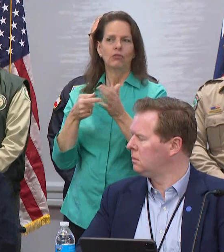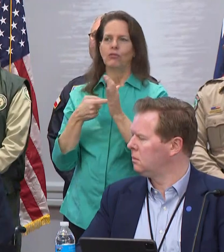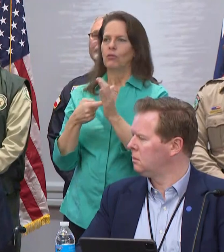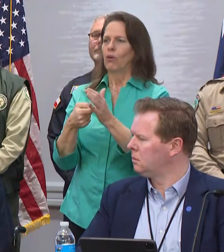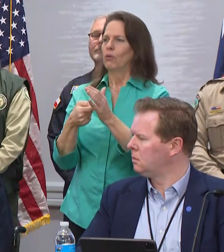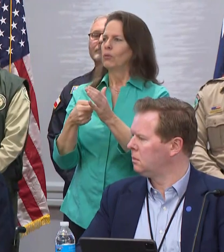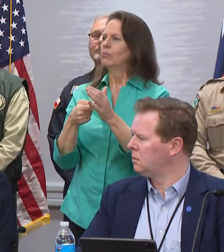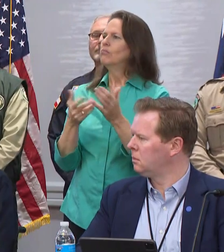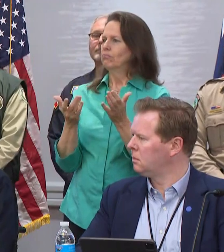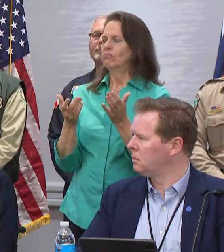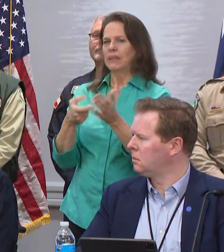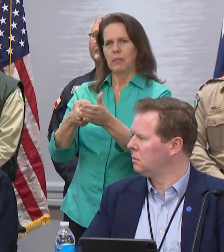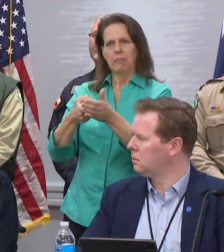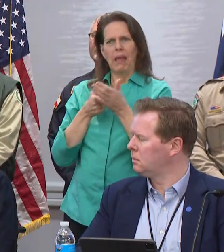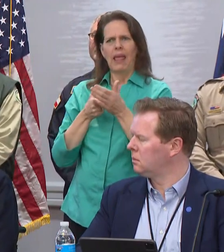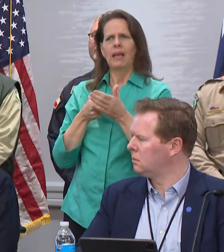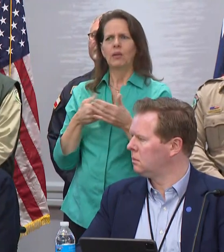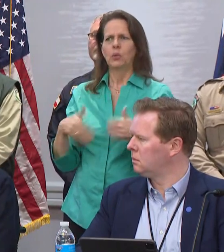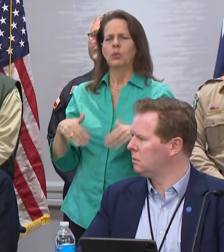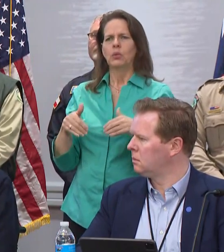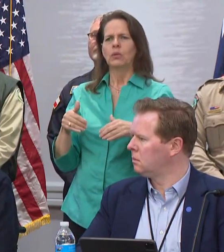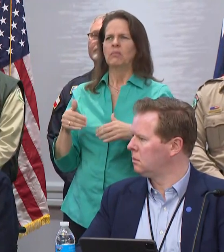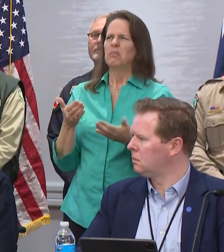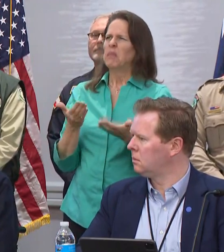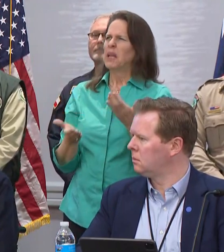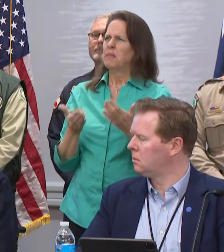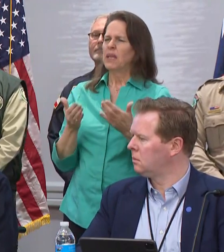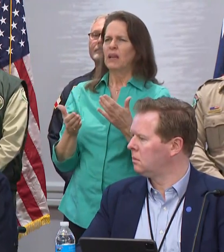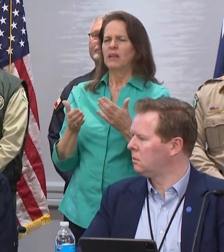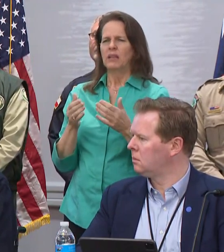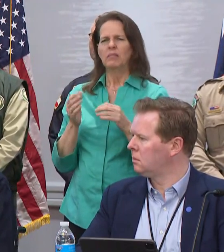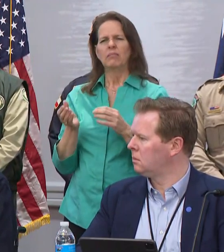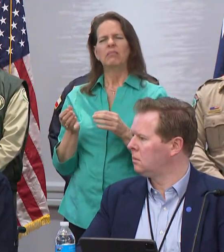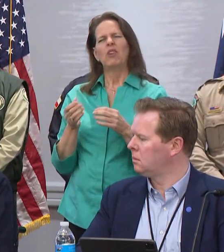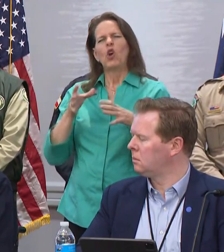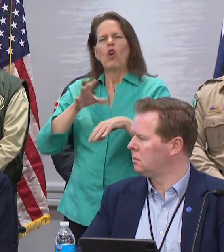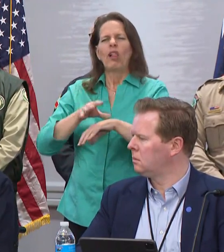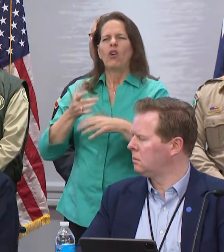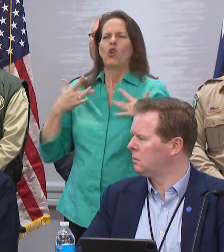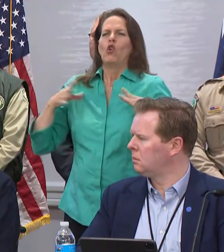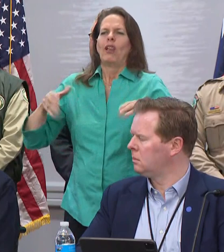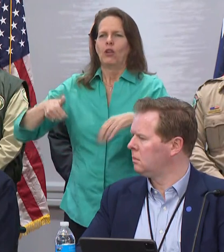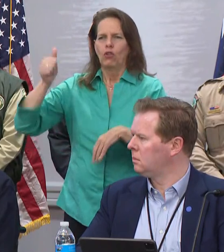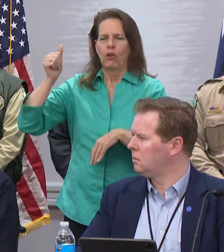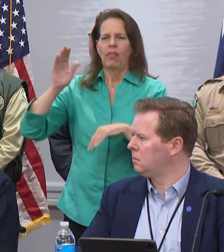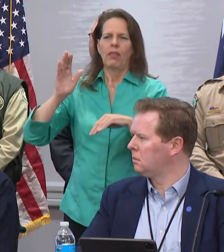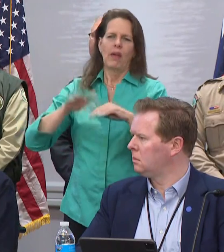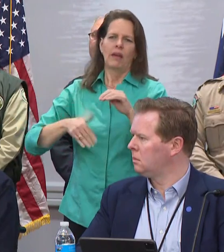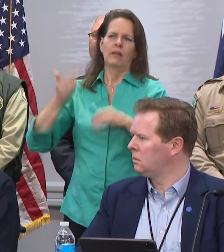for electricity that may have been less than some earlier forecast. The change in forecast is driven